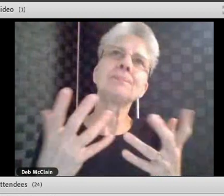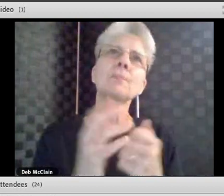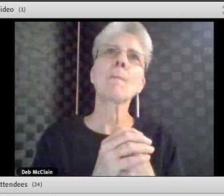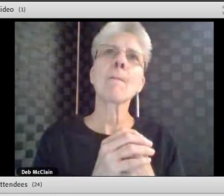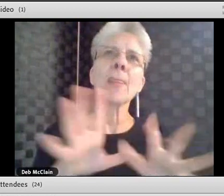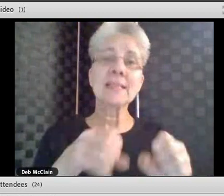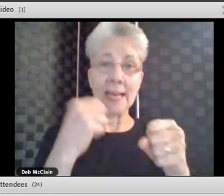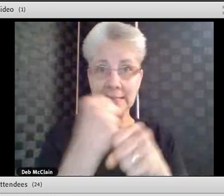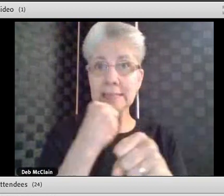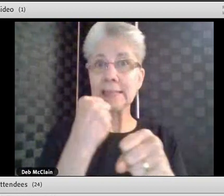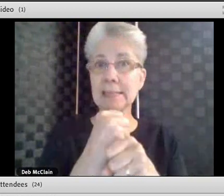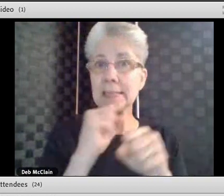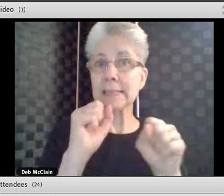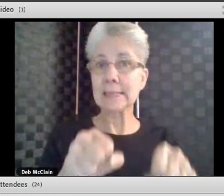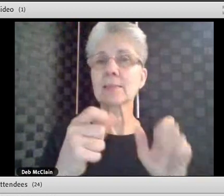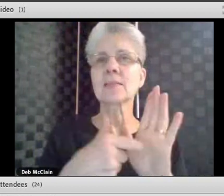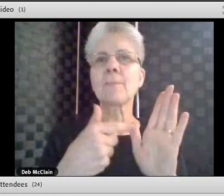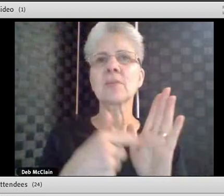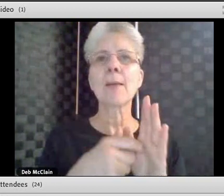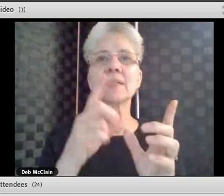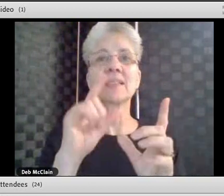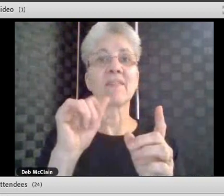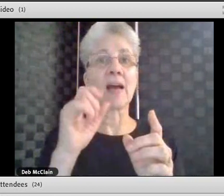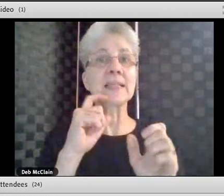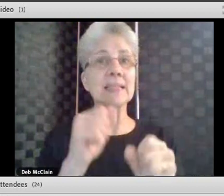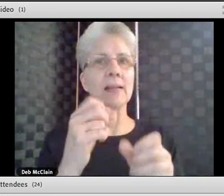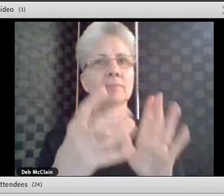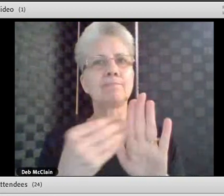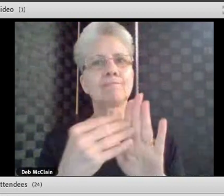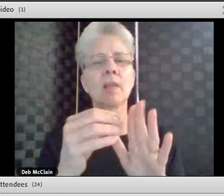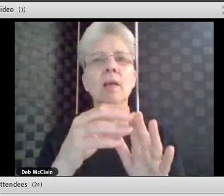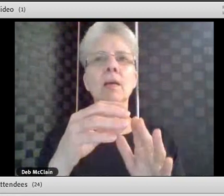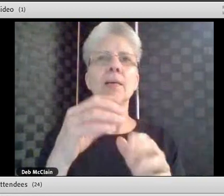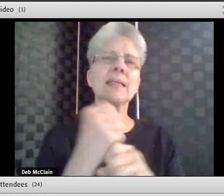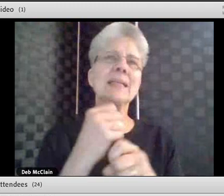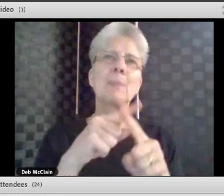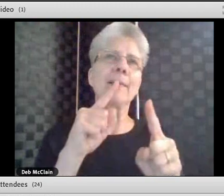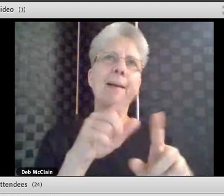You can also, of course, take statistics. Sometimes the device will give you statistics,